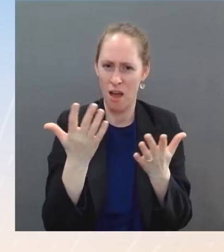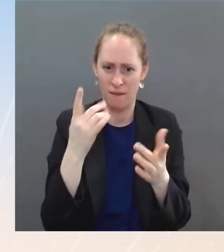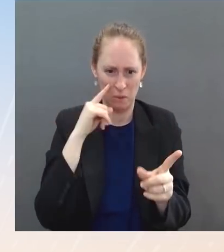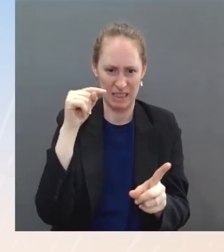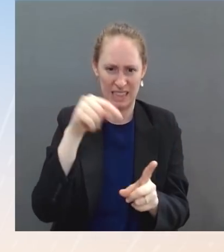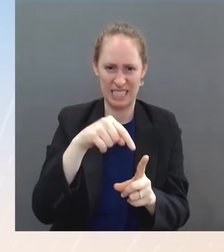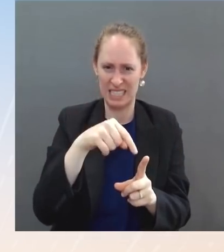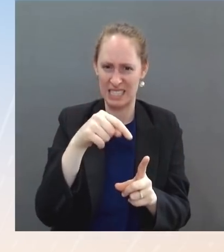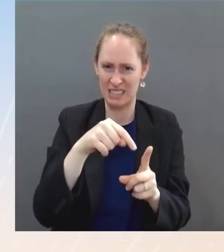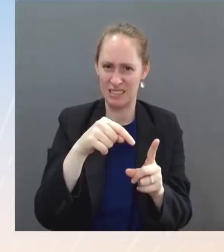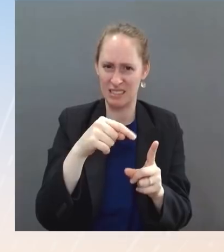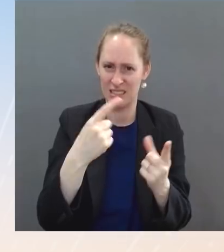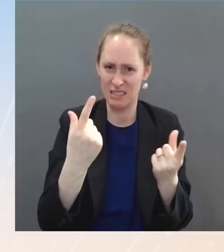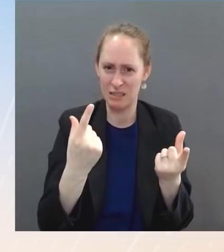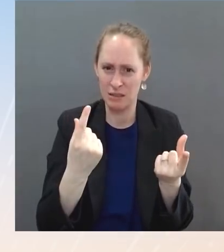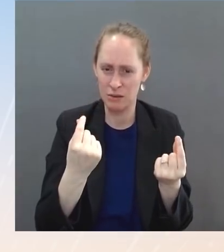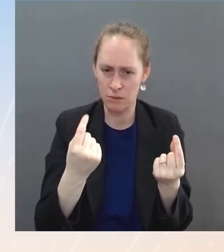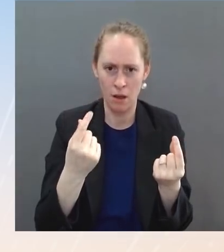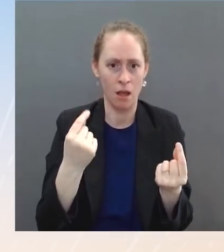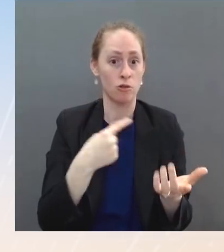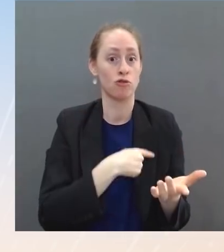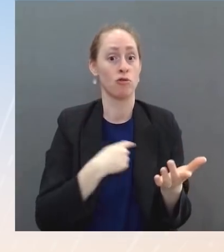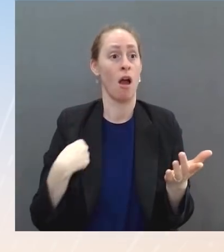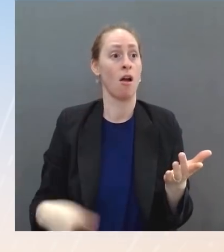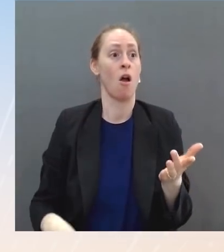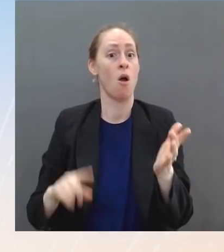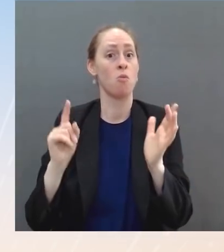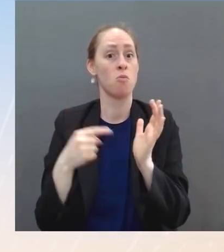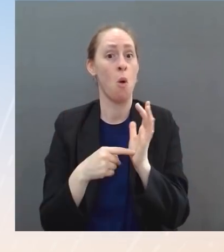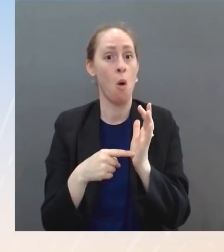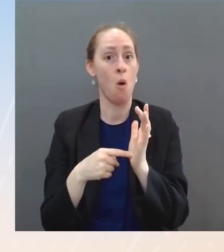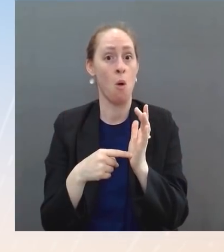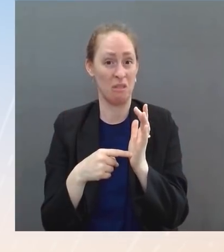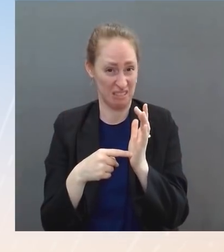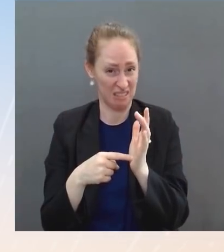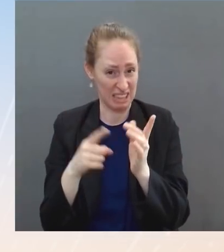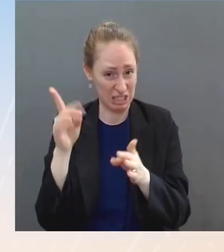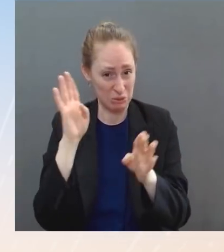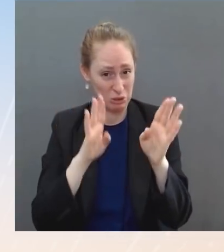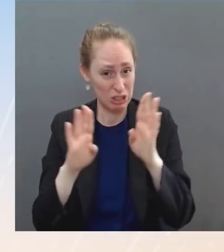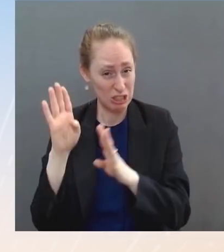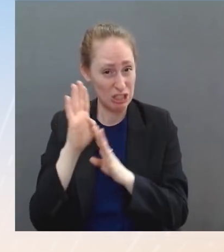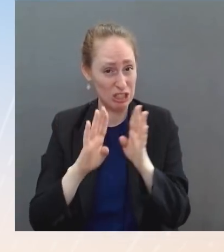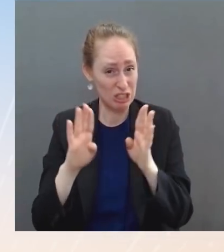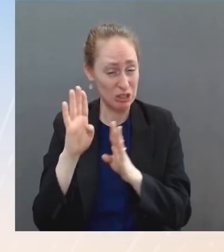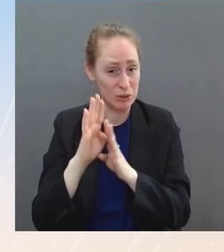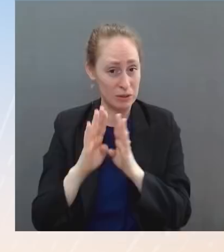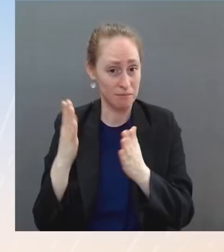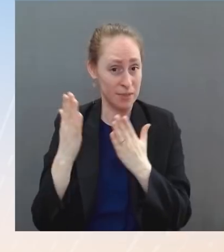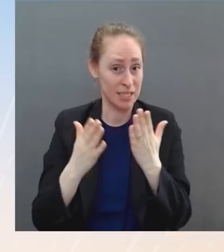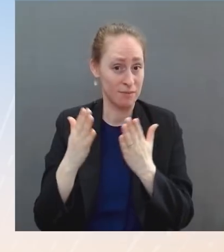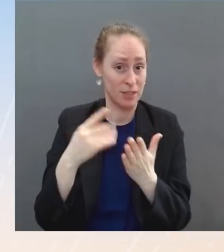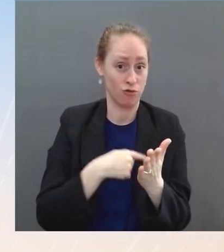Do you worry China might take advantage of the tension between the U.S. and Russia right now? Ms. Psaki: China -- and just to make sure